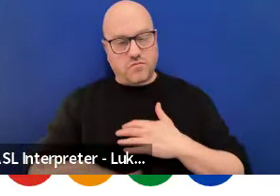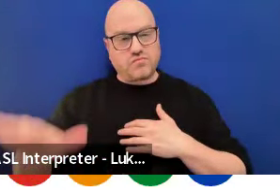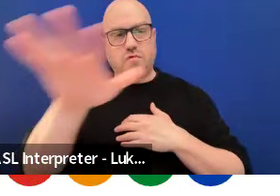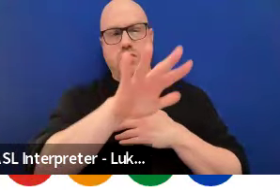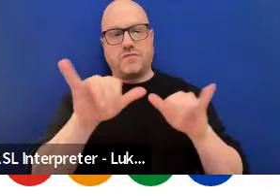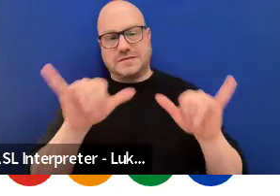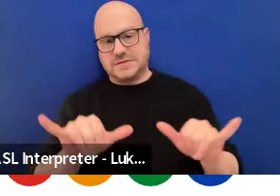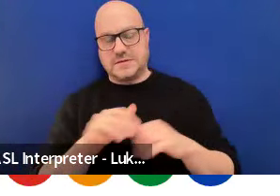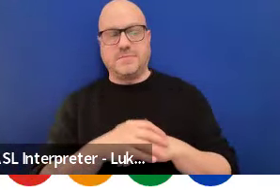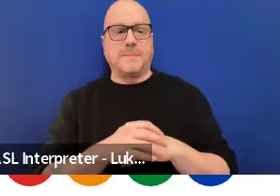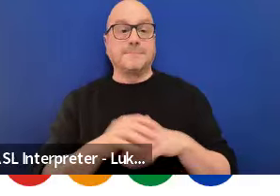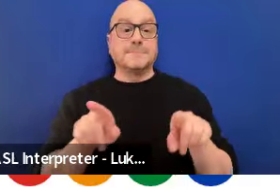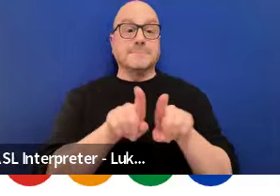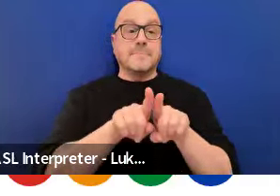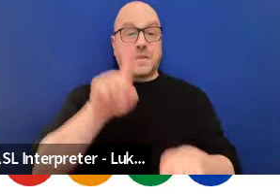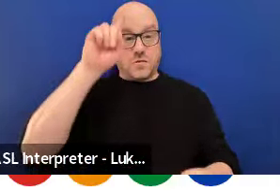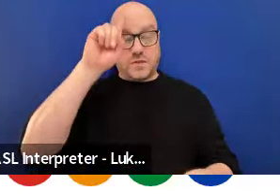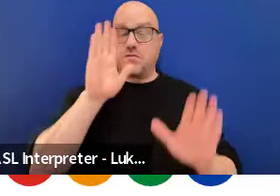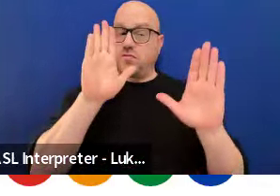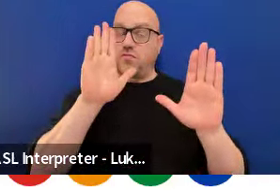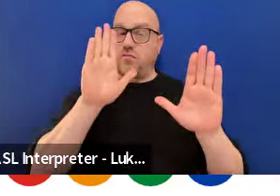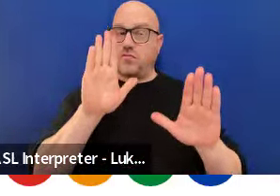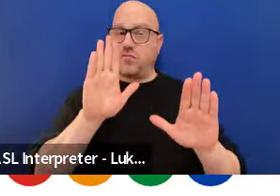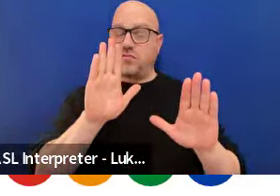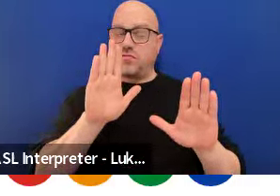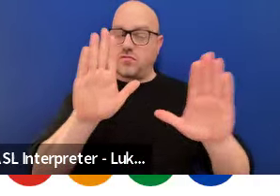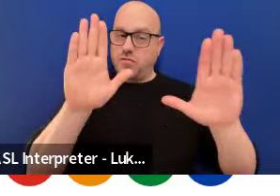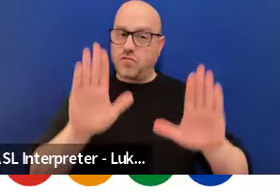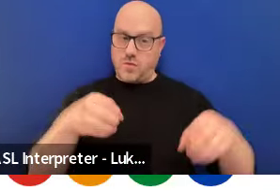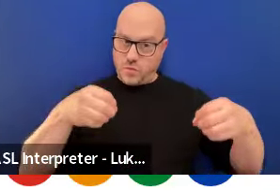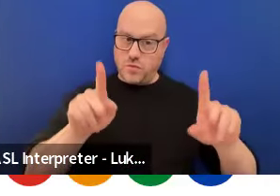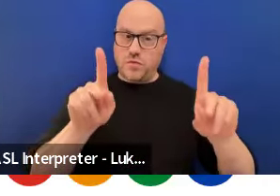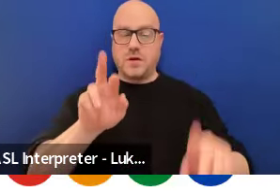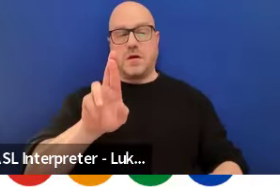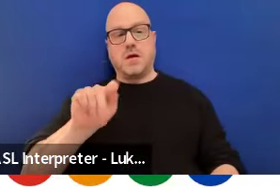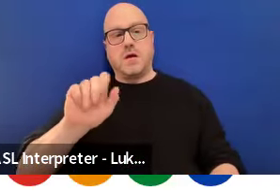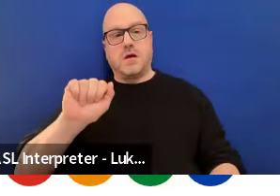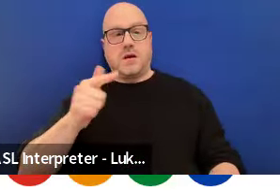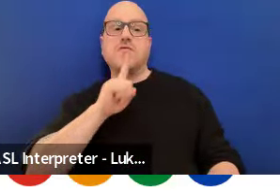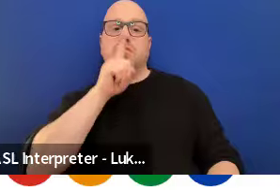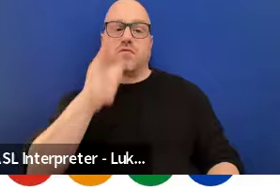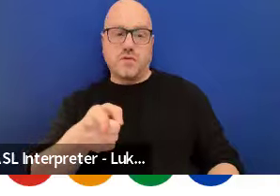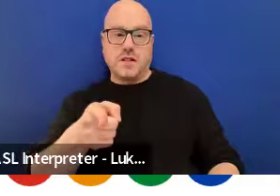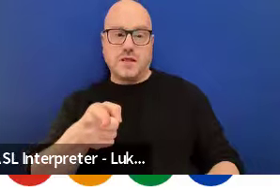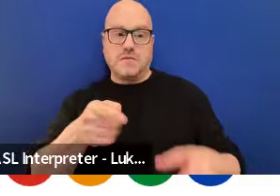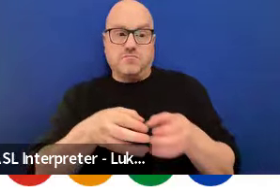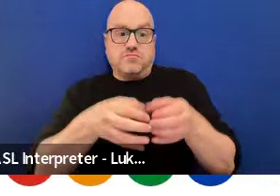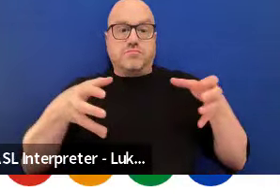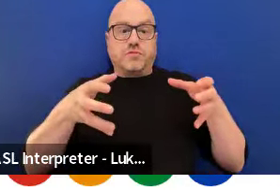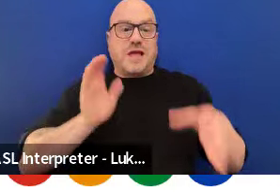USE AS WELL AS CONNECTING US WITH ORGANIZATIONS AND COMMUNITIES ACROSS THE SYSTEM.